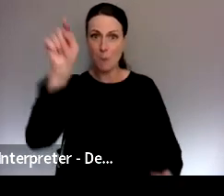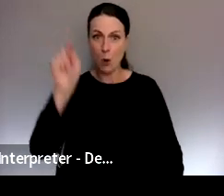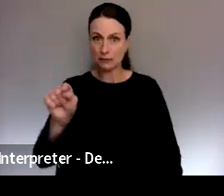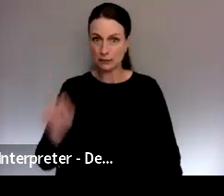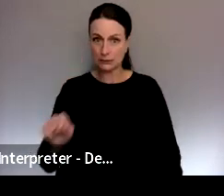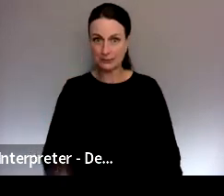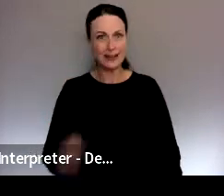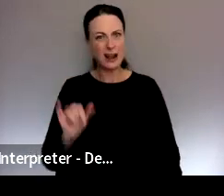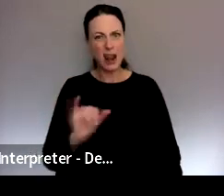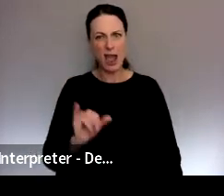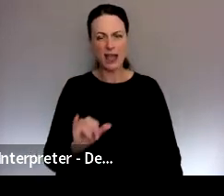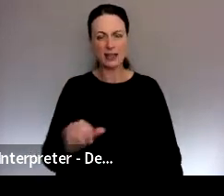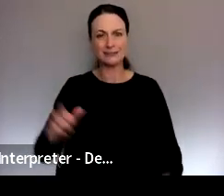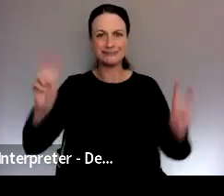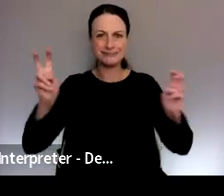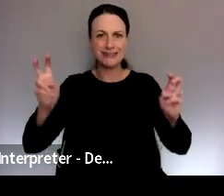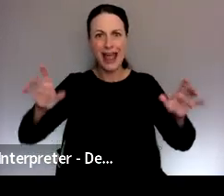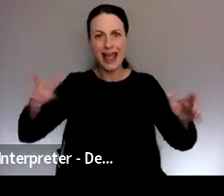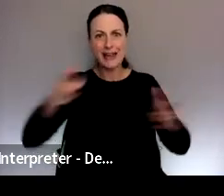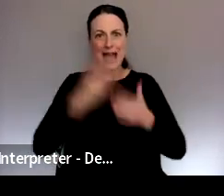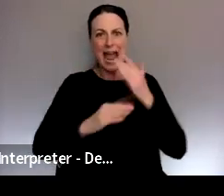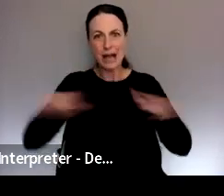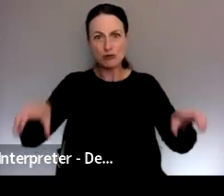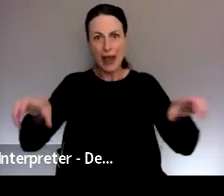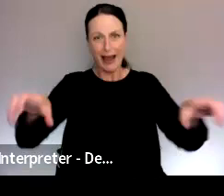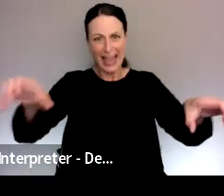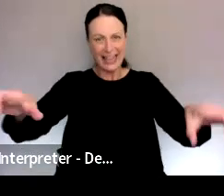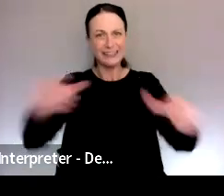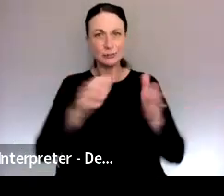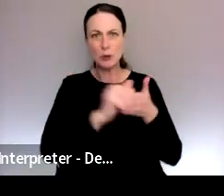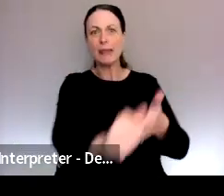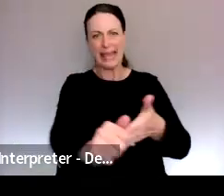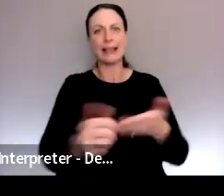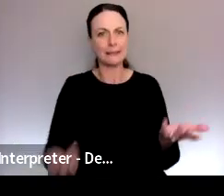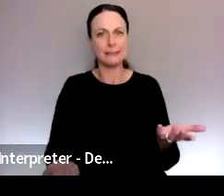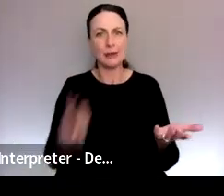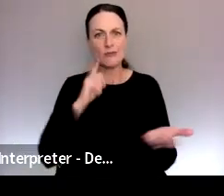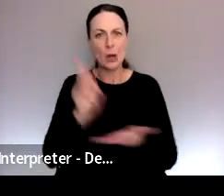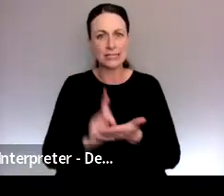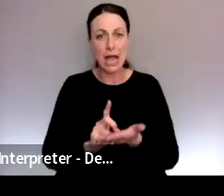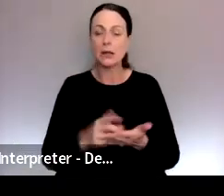kind of like hand railings for our designs. Many of the software products that we use at WeCo,